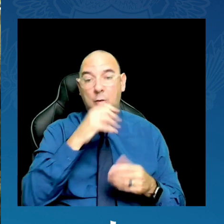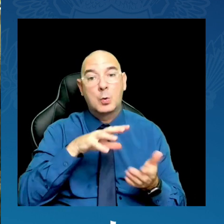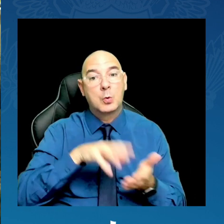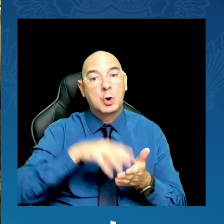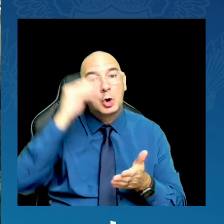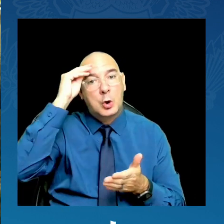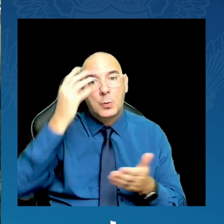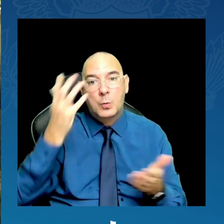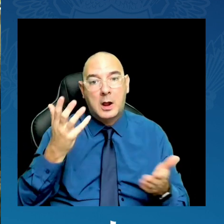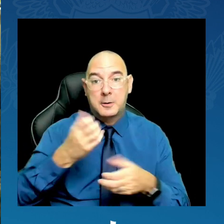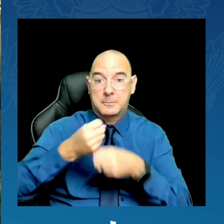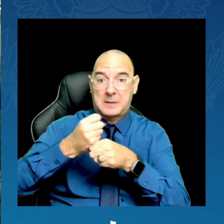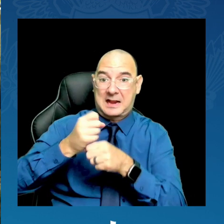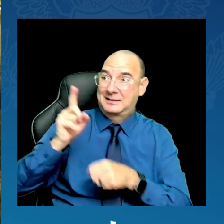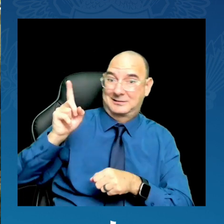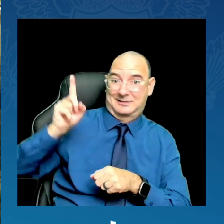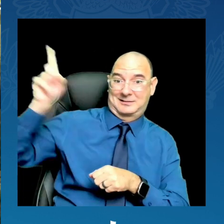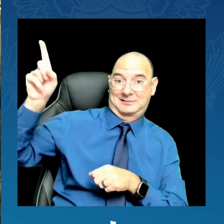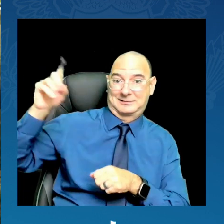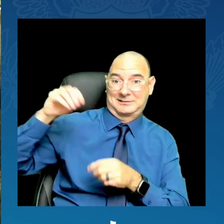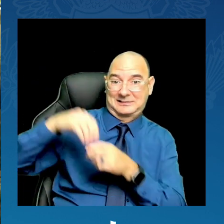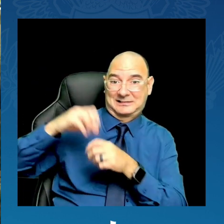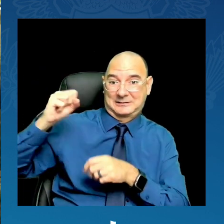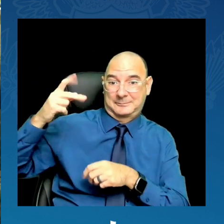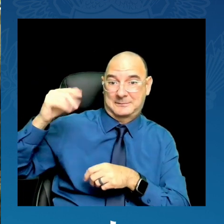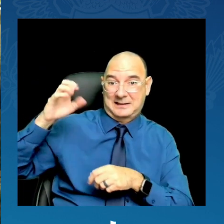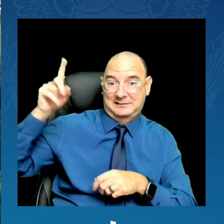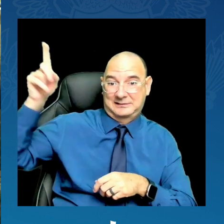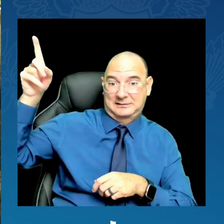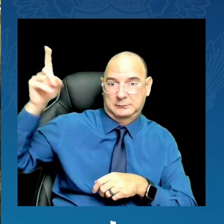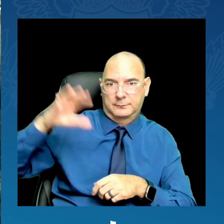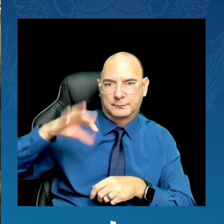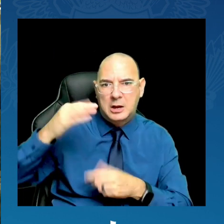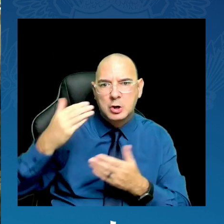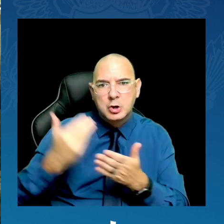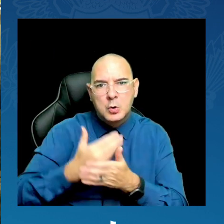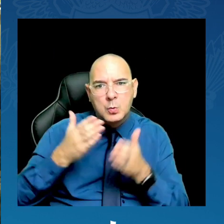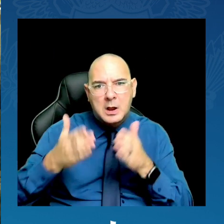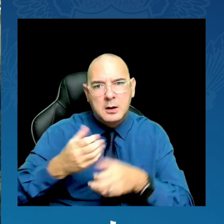They find out new ways of making it that they can make more and faster.